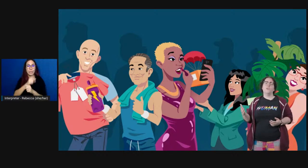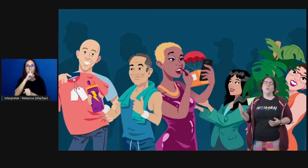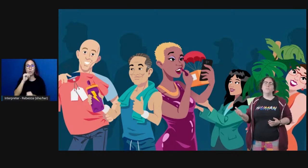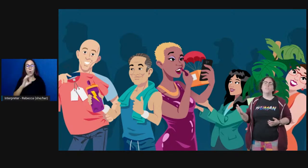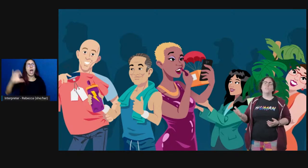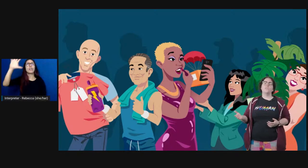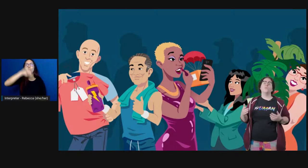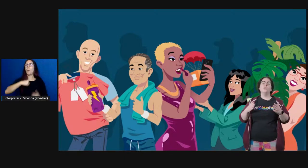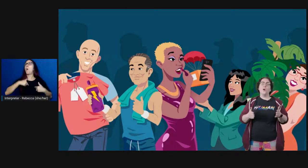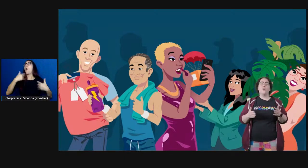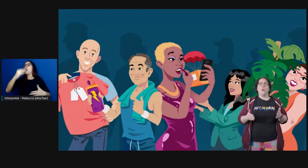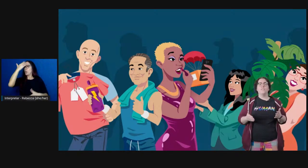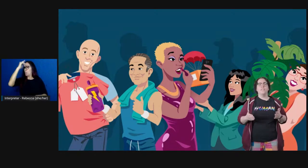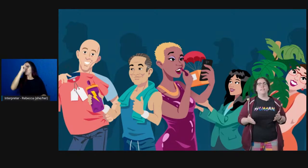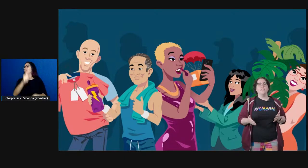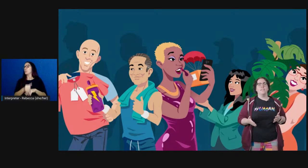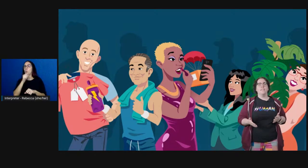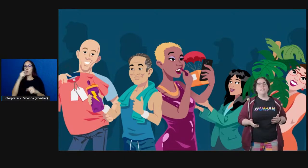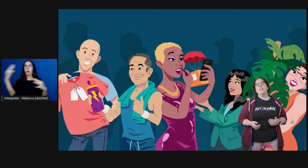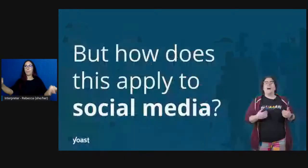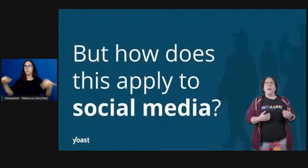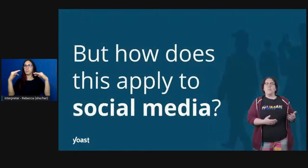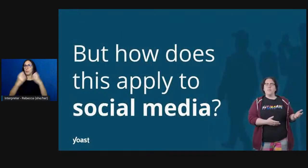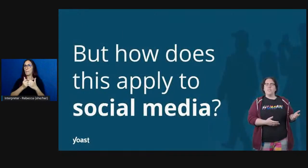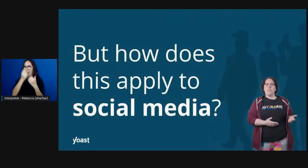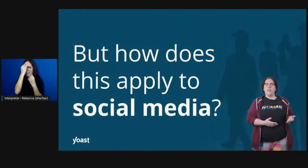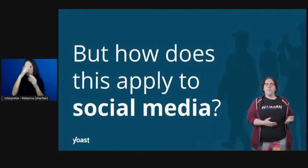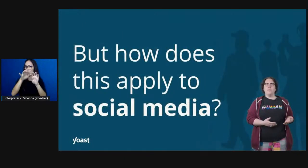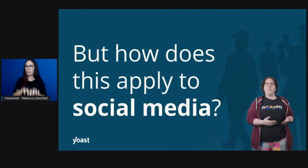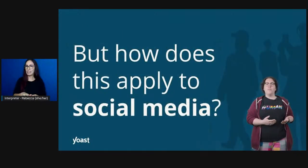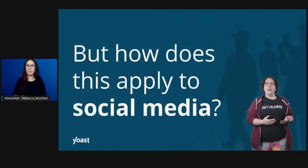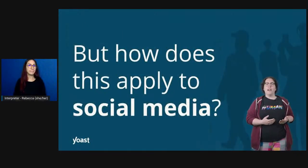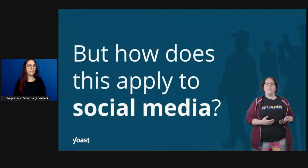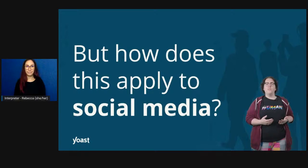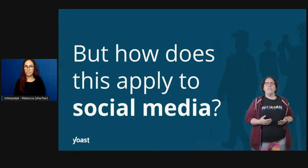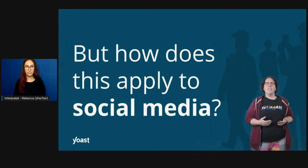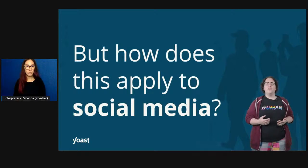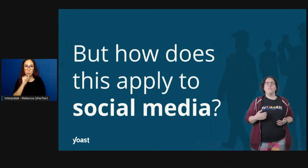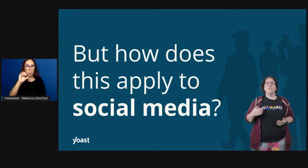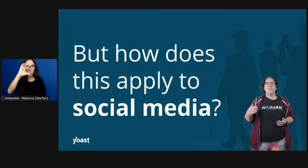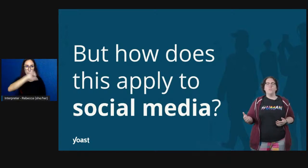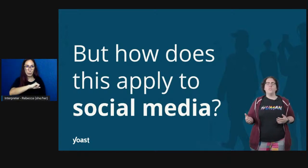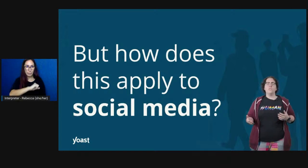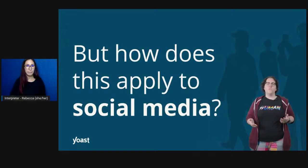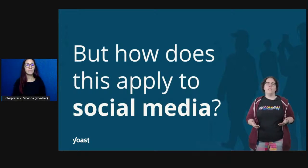We access content and services in different ways and I hope that if you take one thing away from this it is to not make assumptions about those